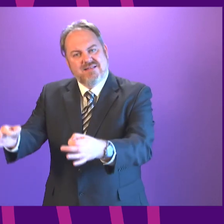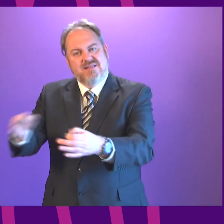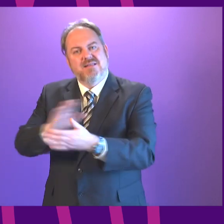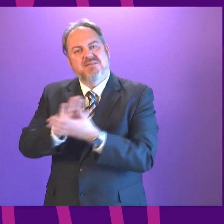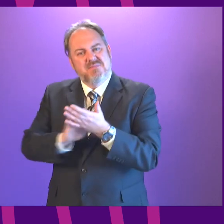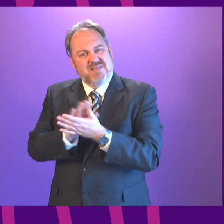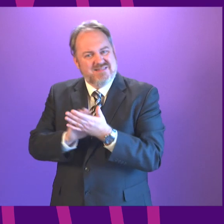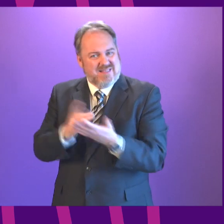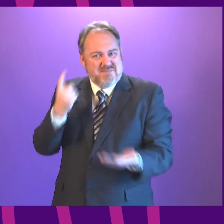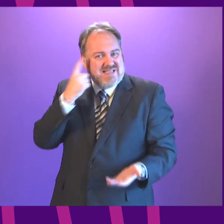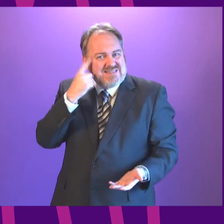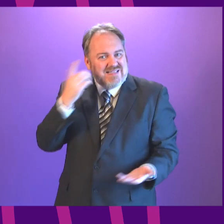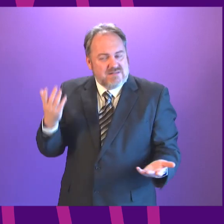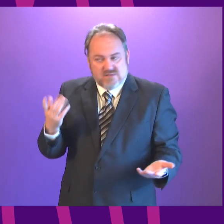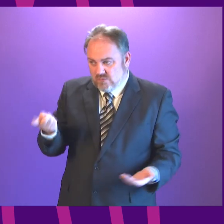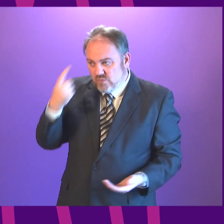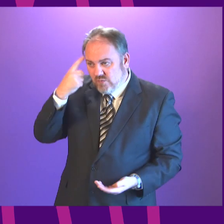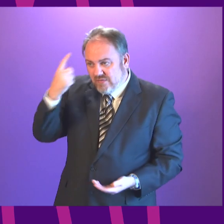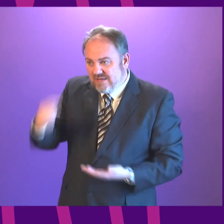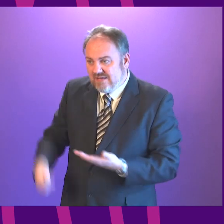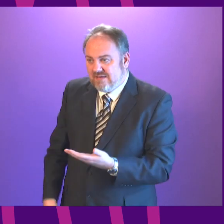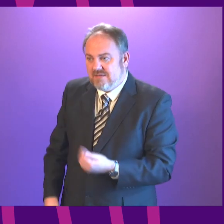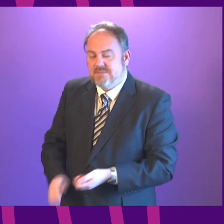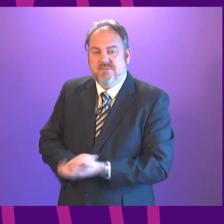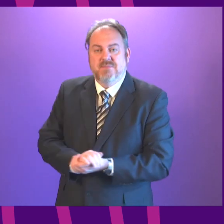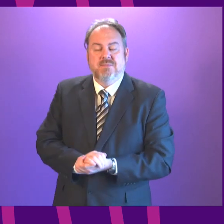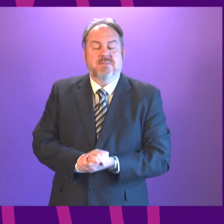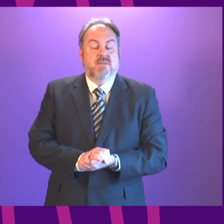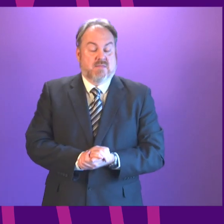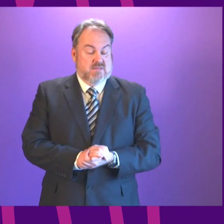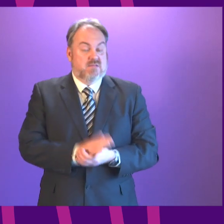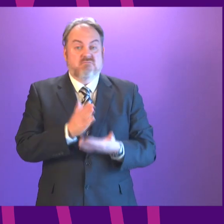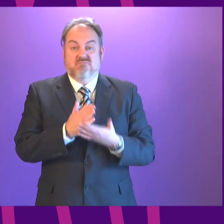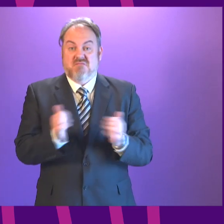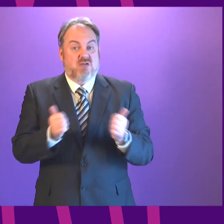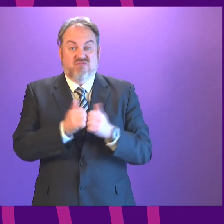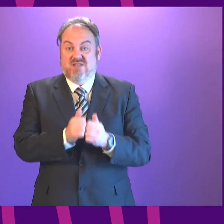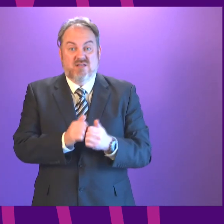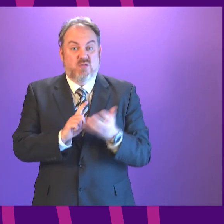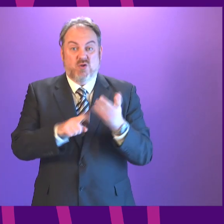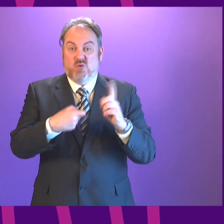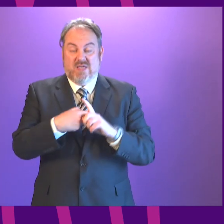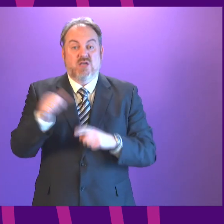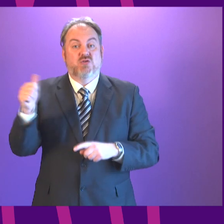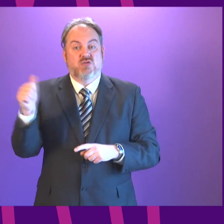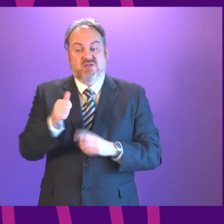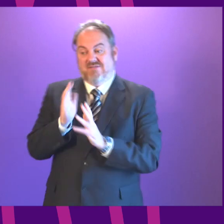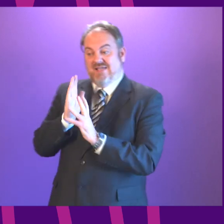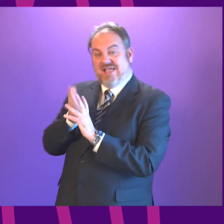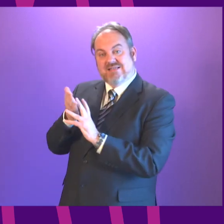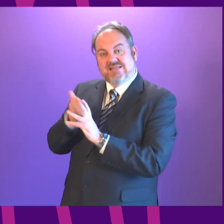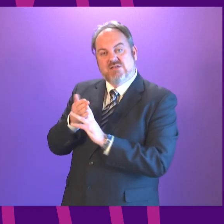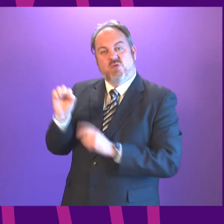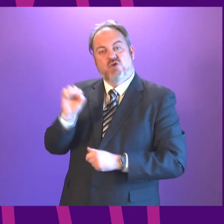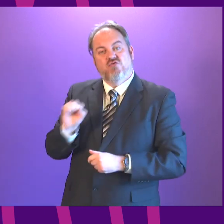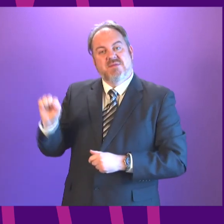The First Minister: In my view, it is vital that the UK maintains its current access to the European Centre for Disease Prevention and Control, which